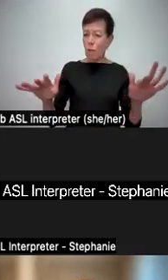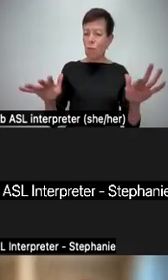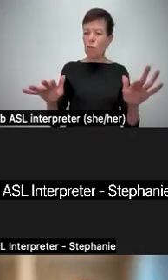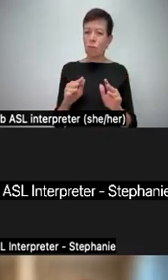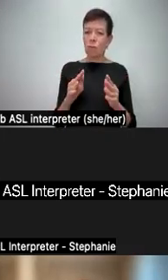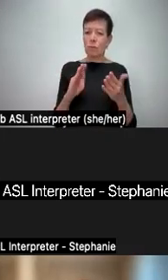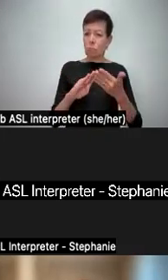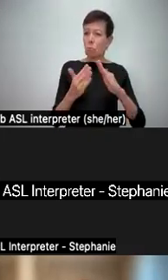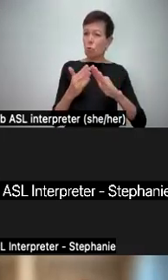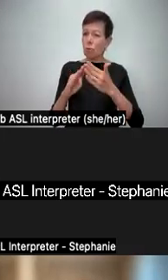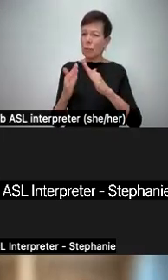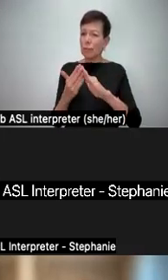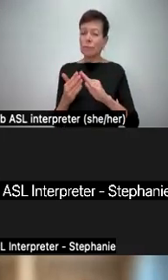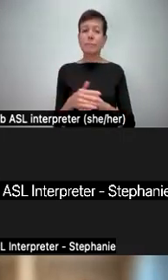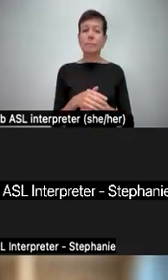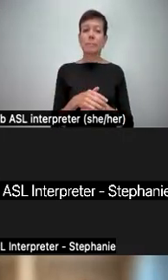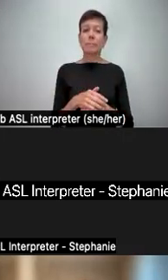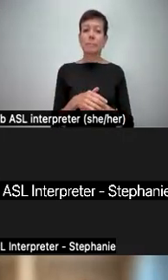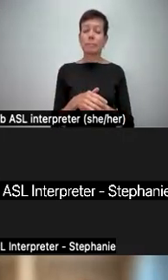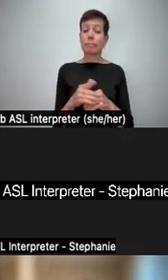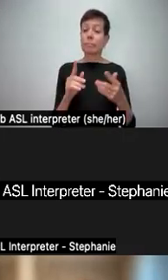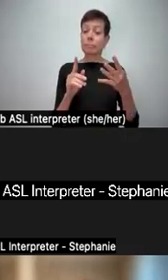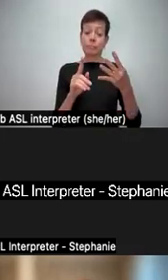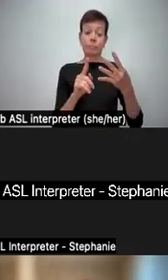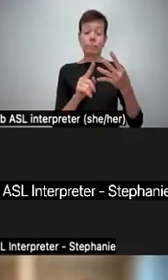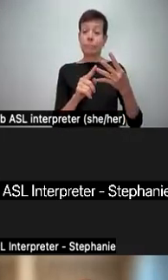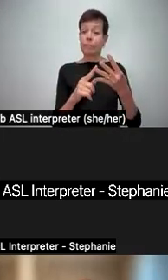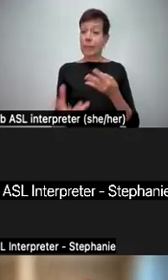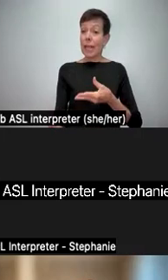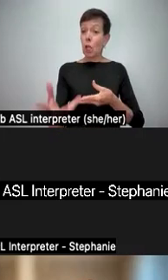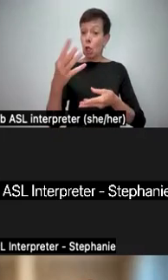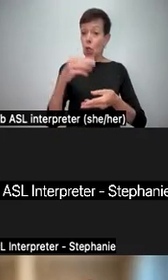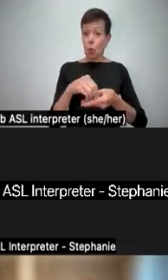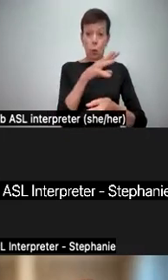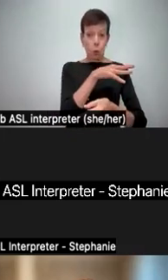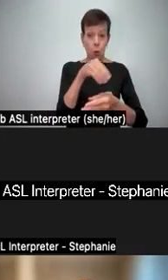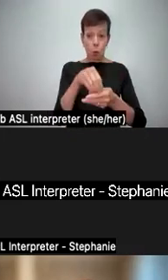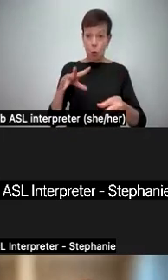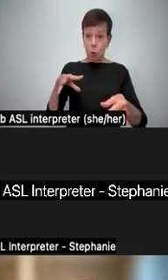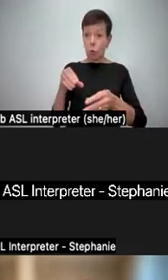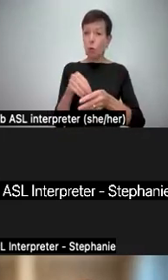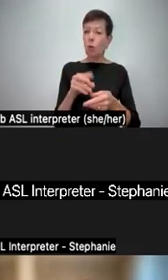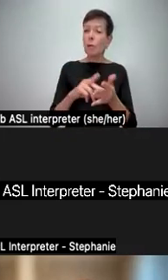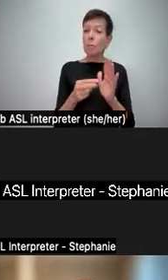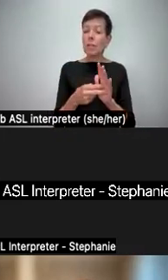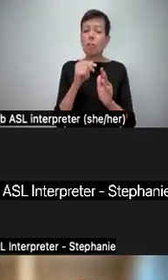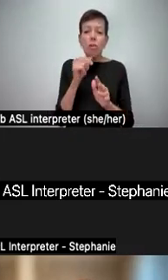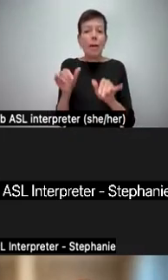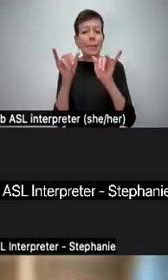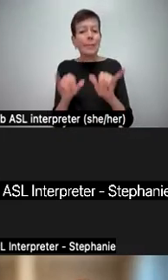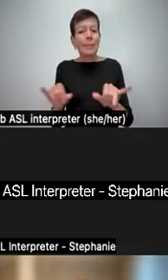diverse backgrounds; Inclusion — engaging a wide variety of voices and perspectives in shaping and